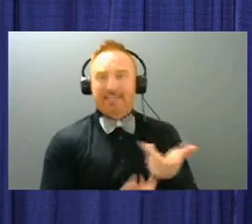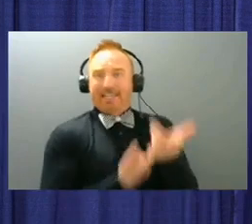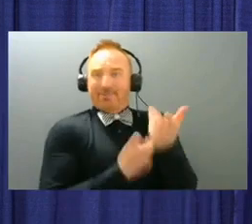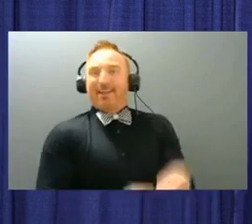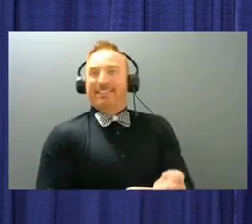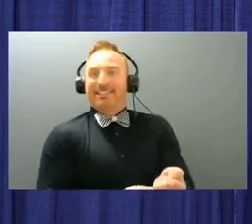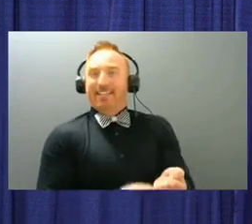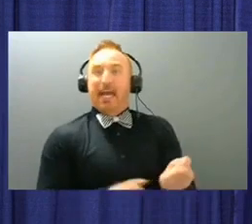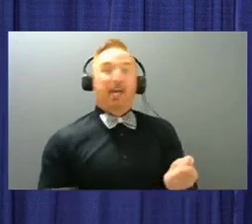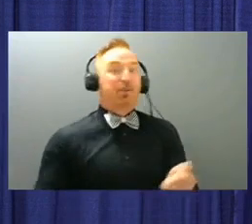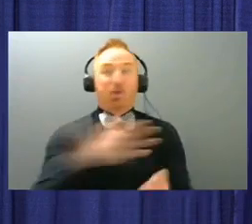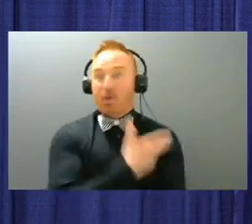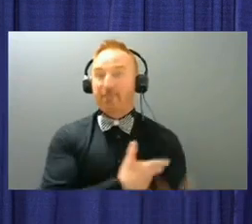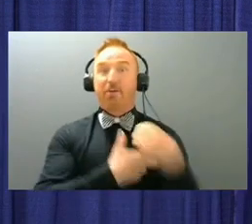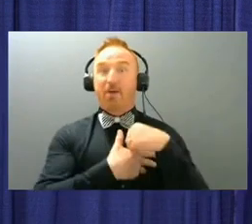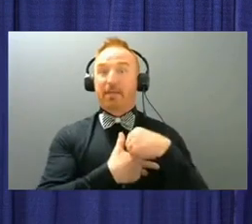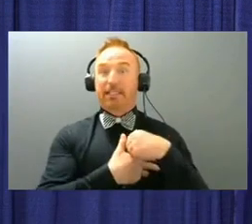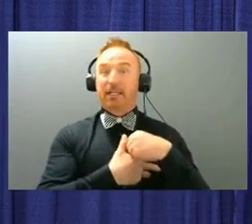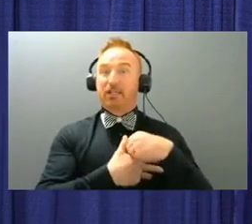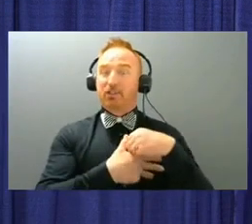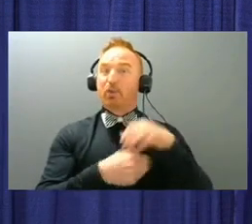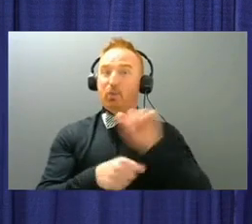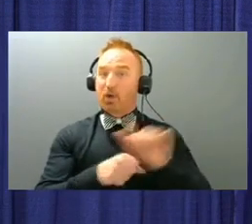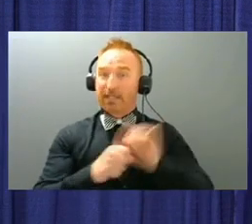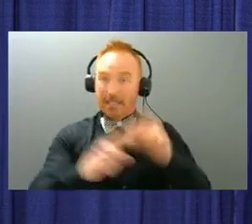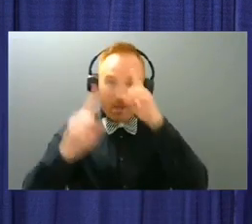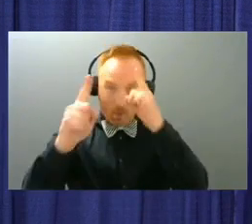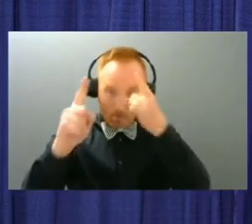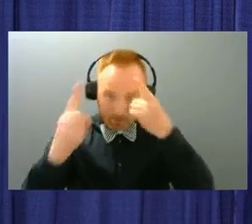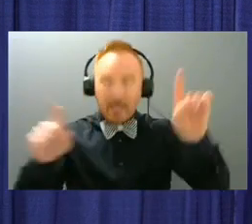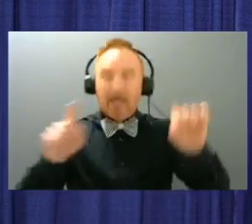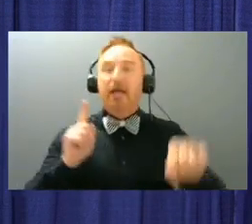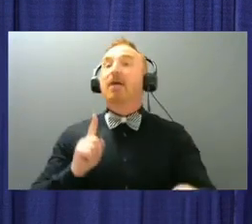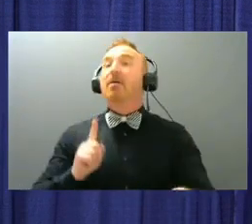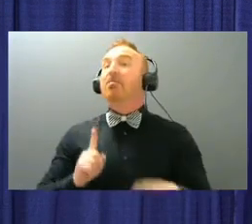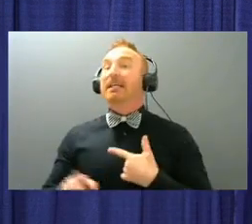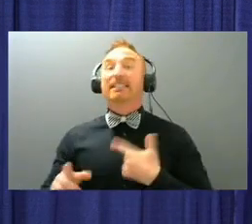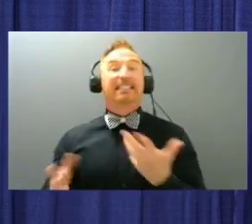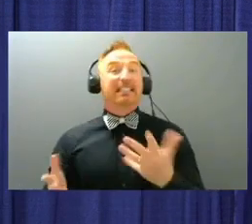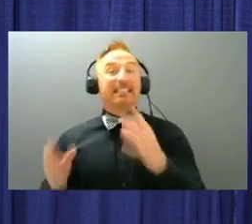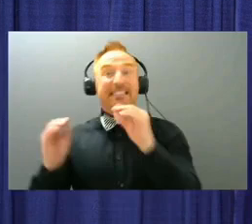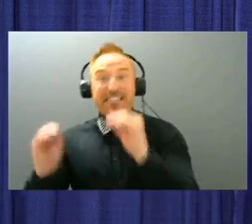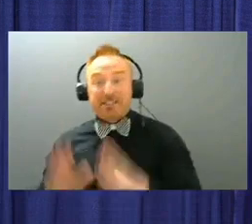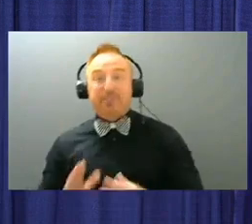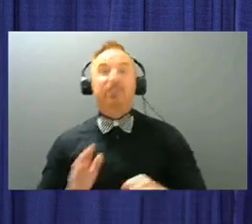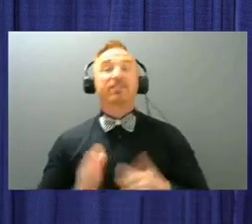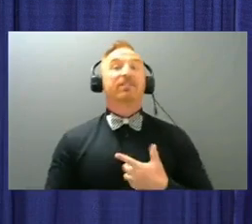work. And thanks again to all the teachers, principles, support staff and departmental staff who